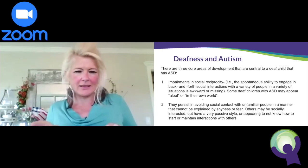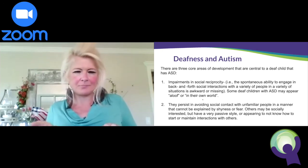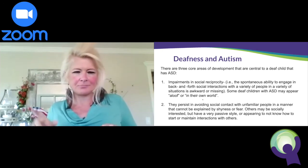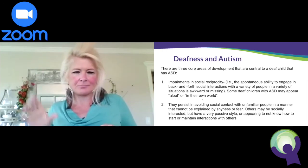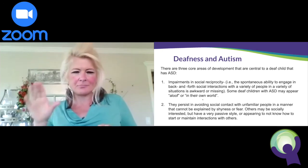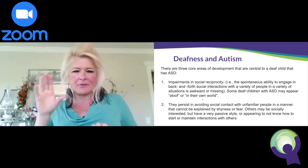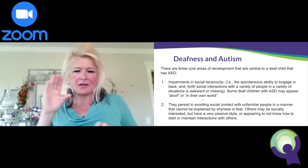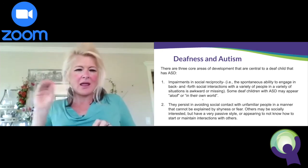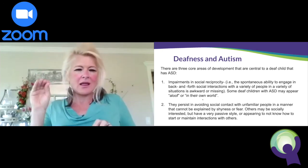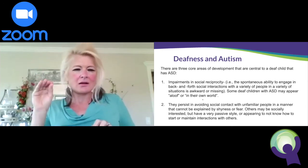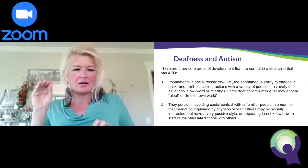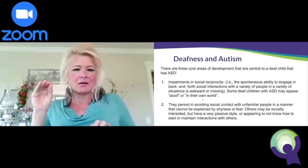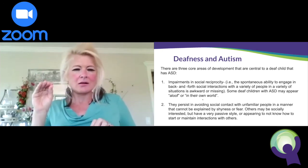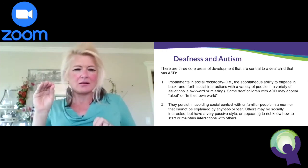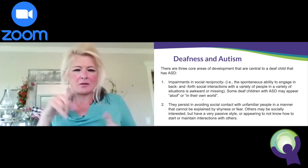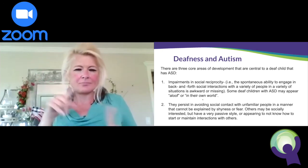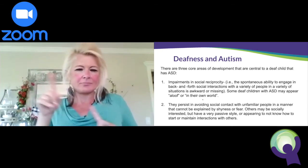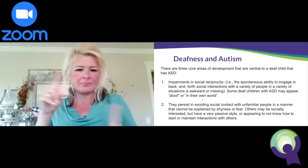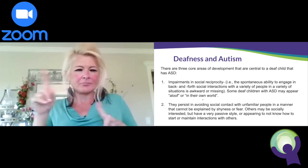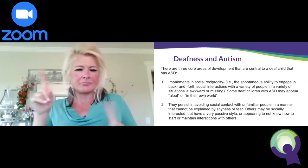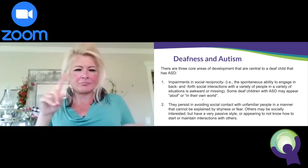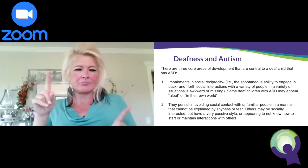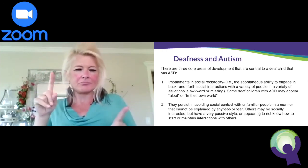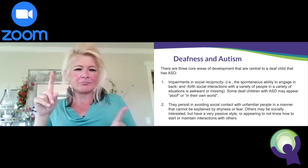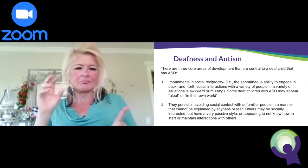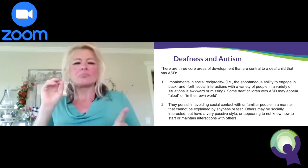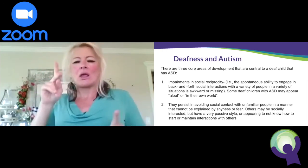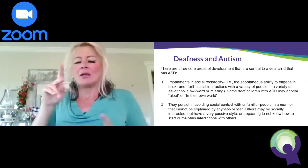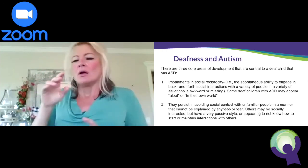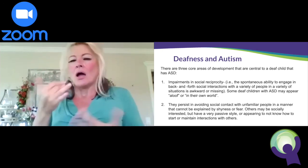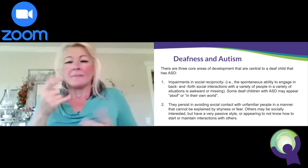quite a challenge for students to experience.